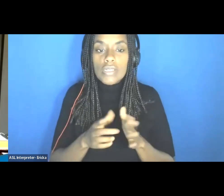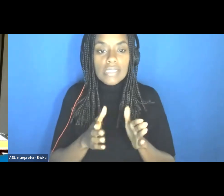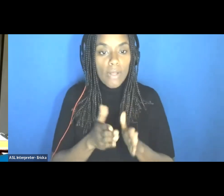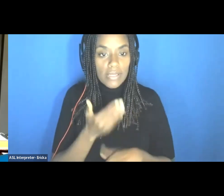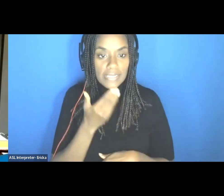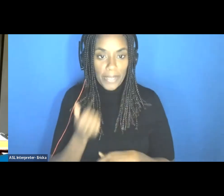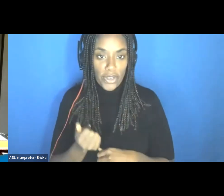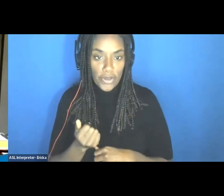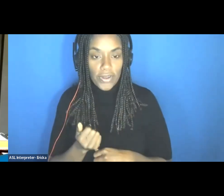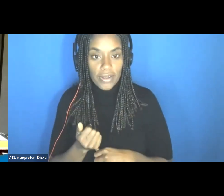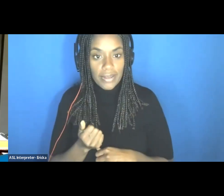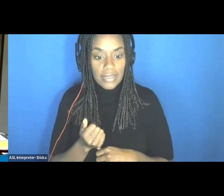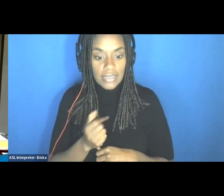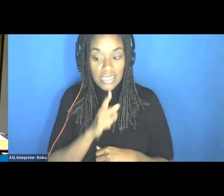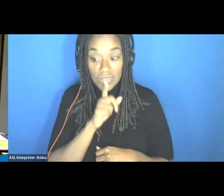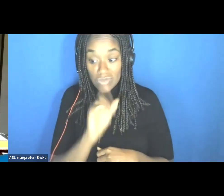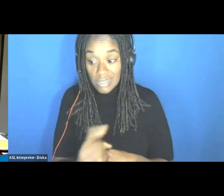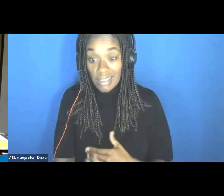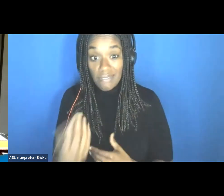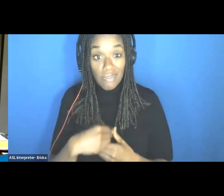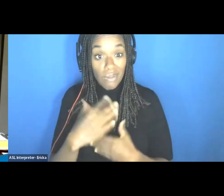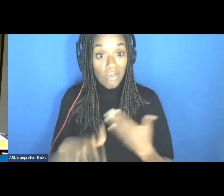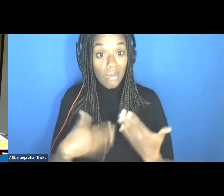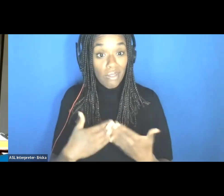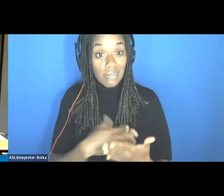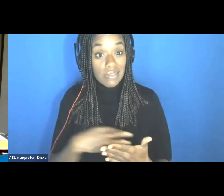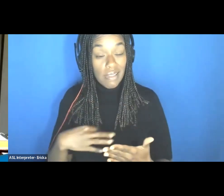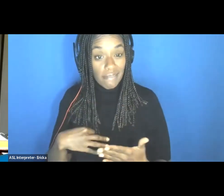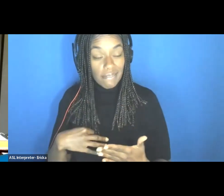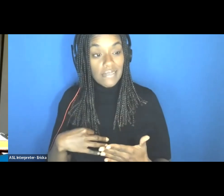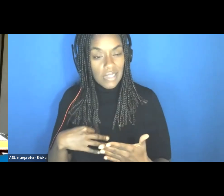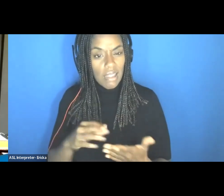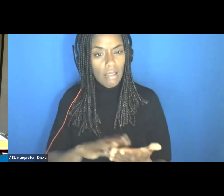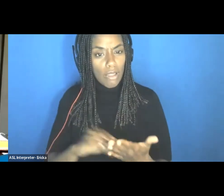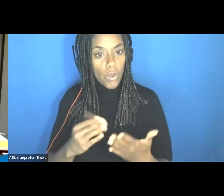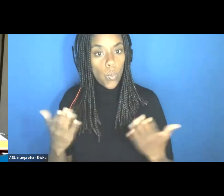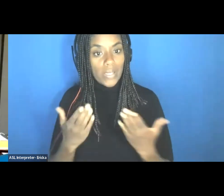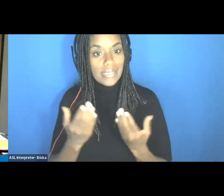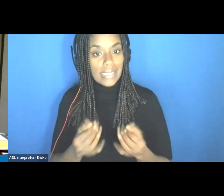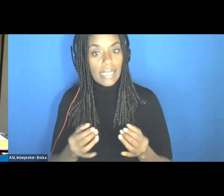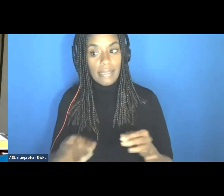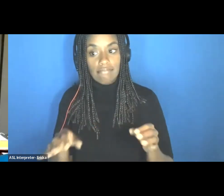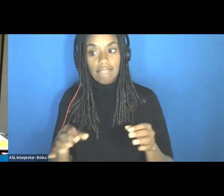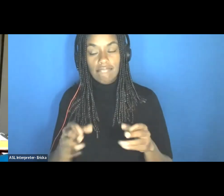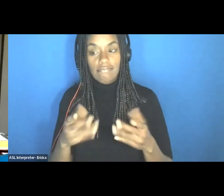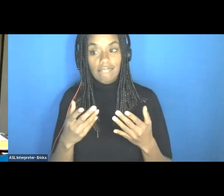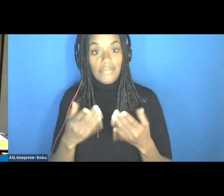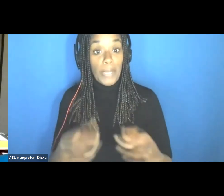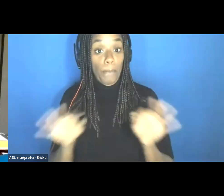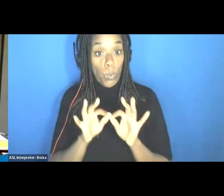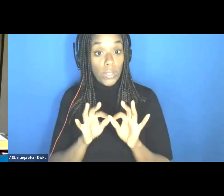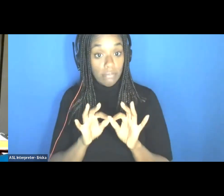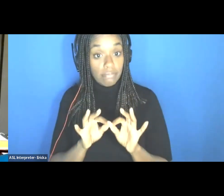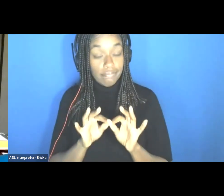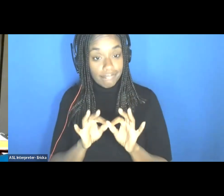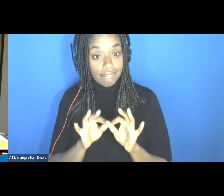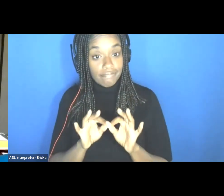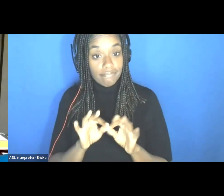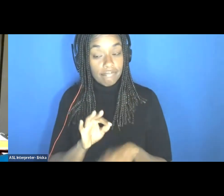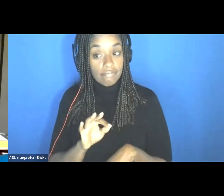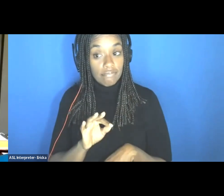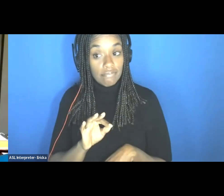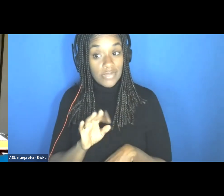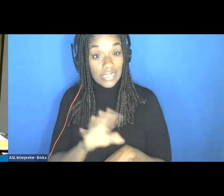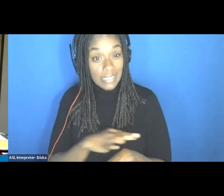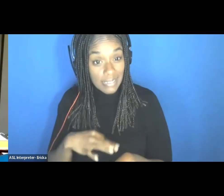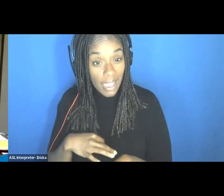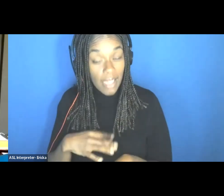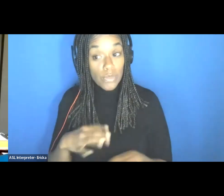And sometimes it's better if you start small.